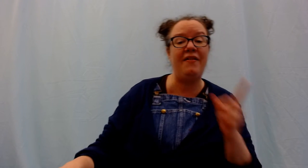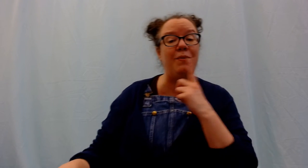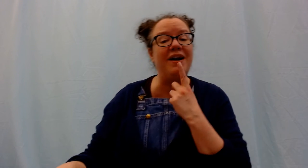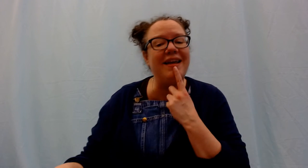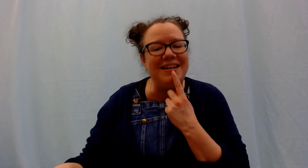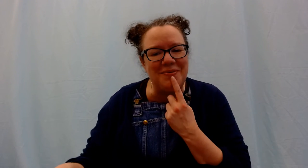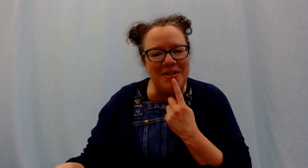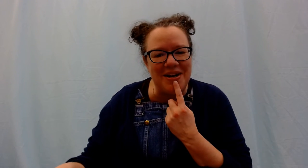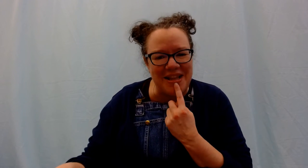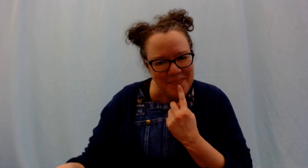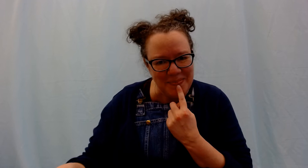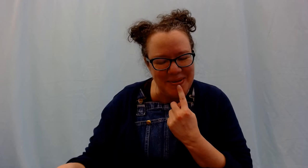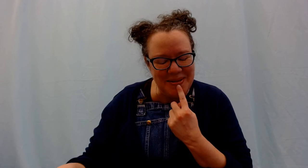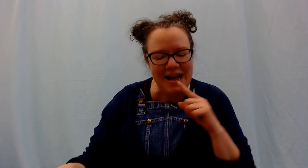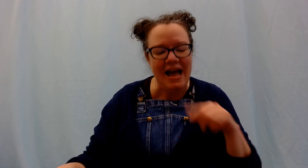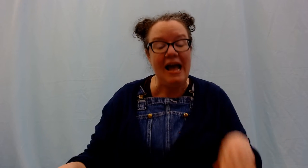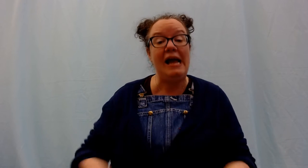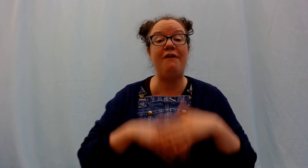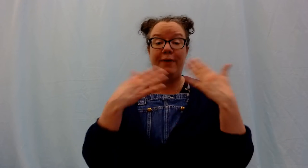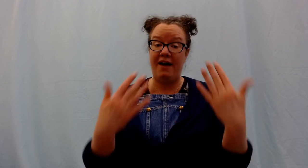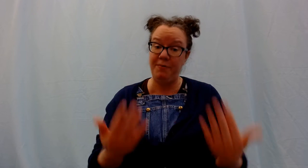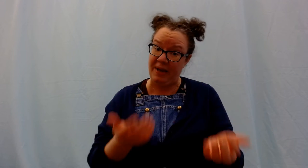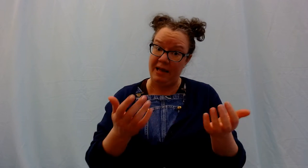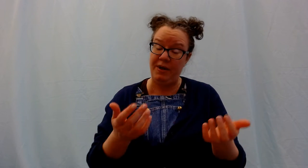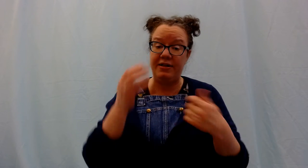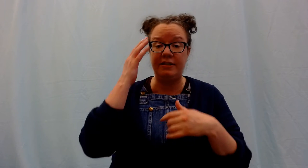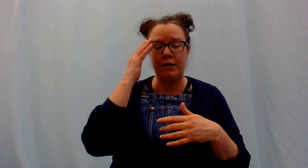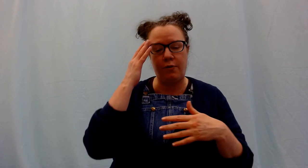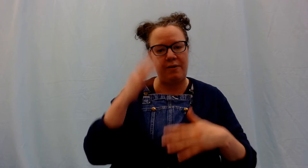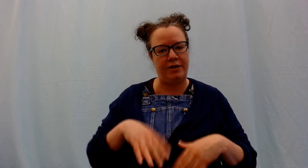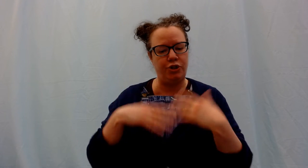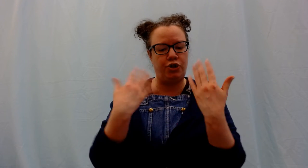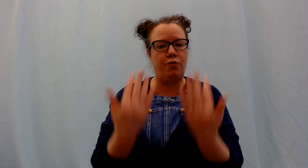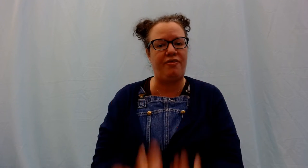And then we're gonna kiss with our lips. If we have a baby this is a great one to do with